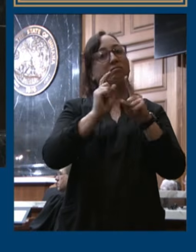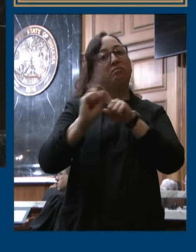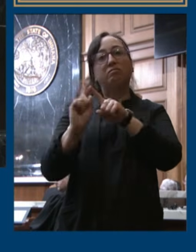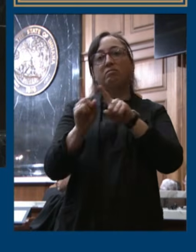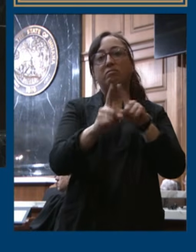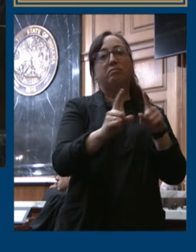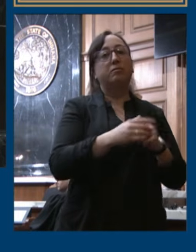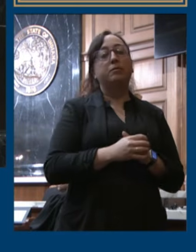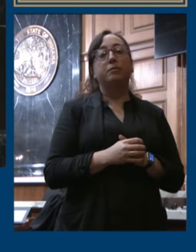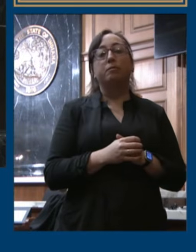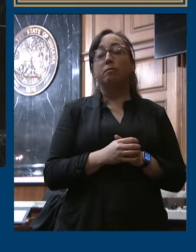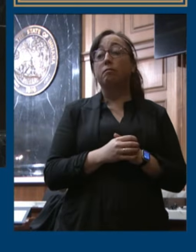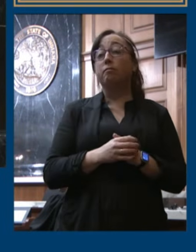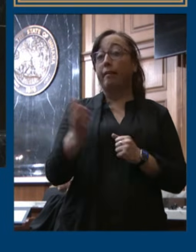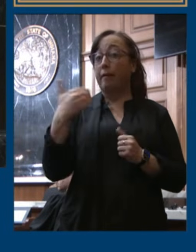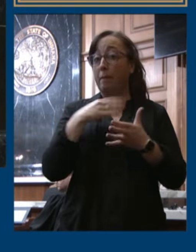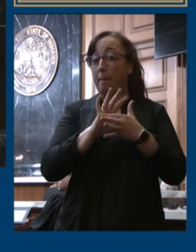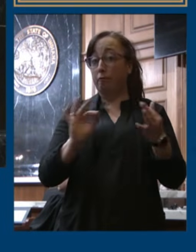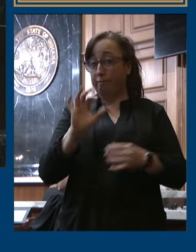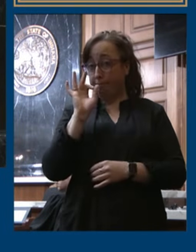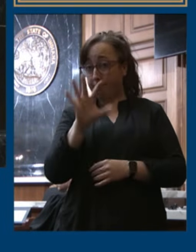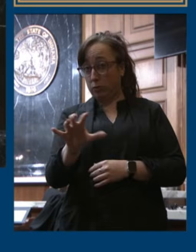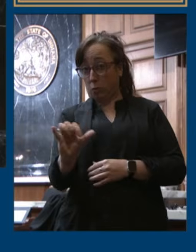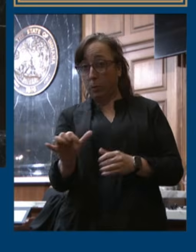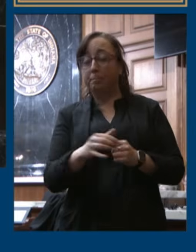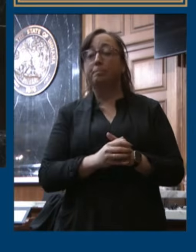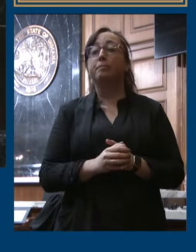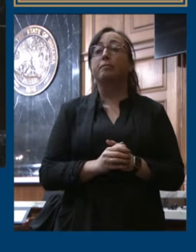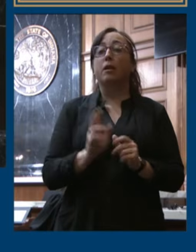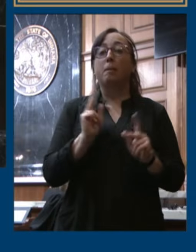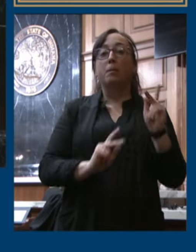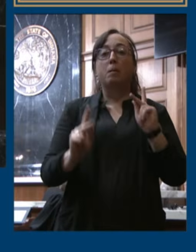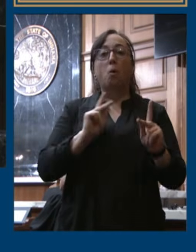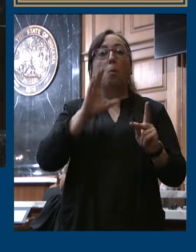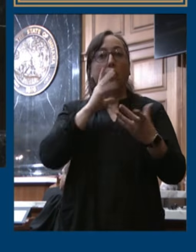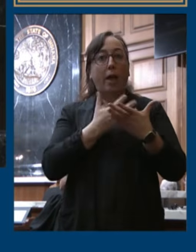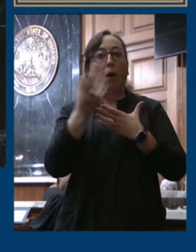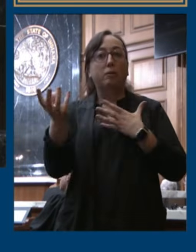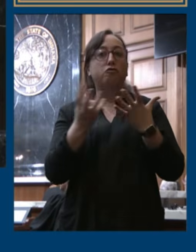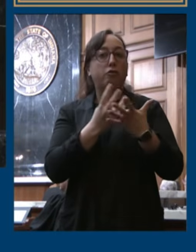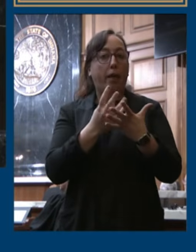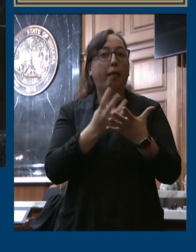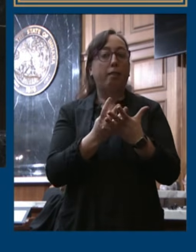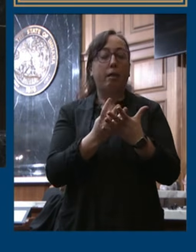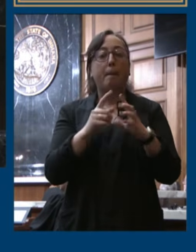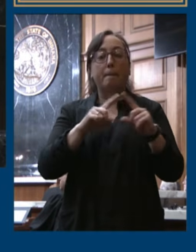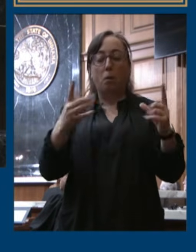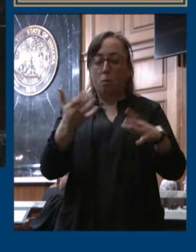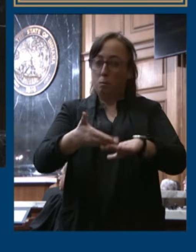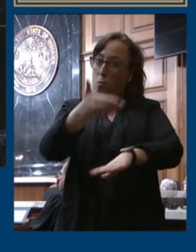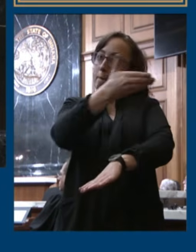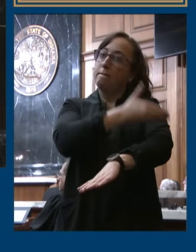HE HAS A PRACTICAL MESSAGE FOR US, "PEOPLE ARE GOING TO GET OUT OF JAIL. WE WANT THEM TO COME OUT BETTER."